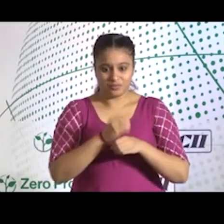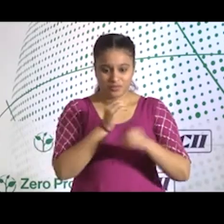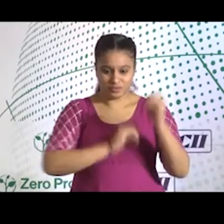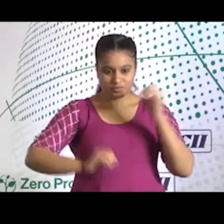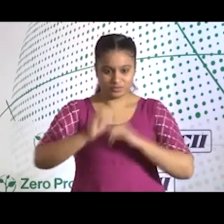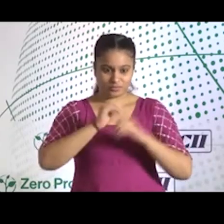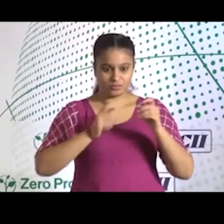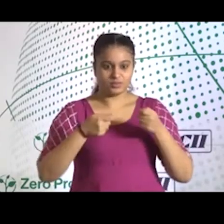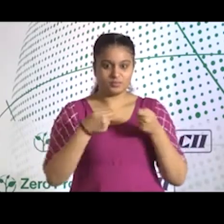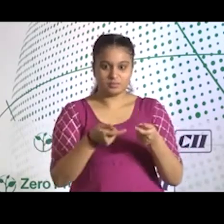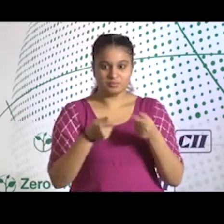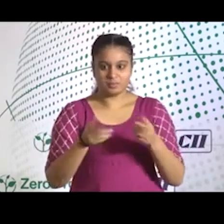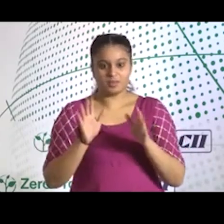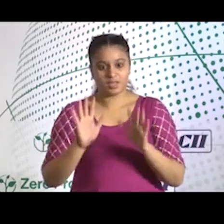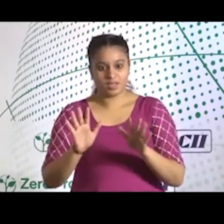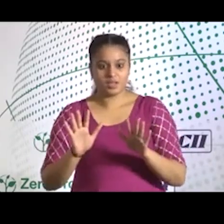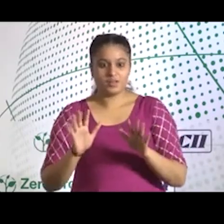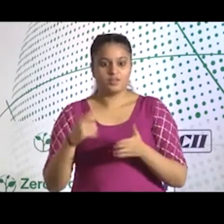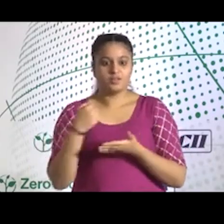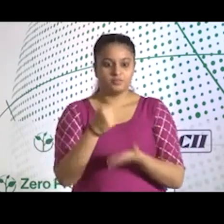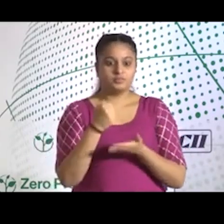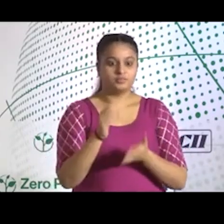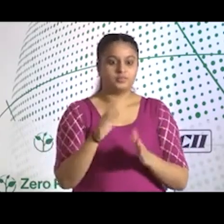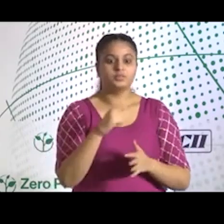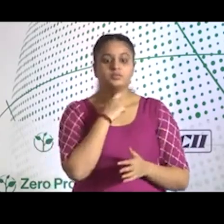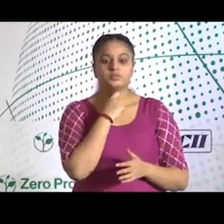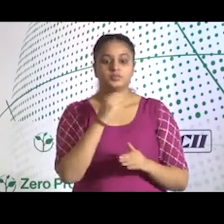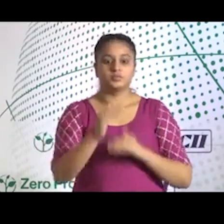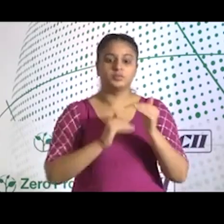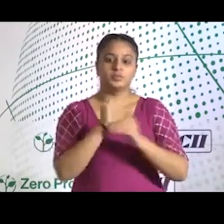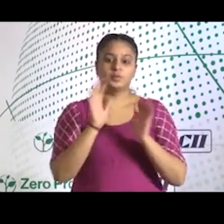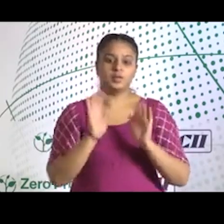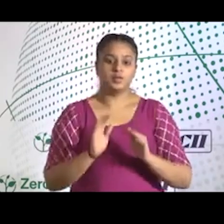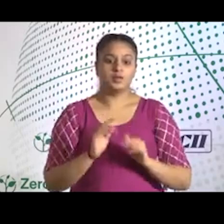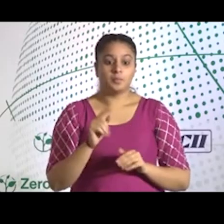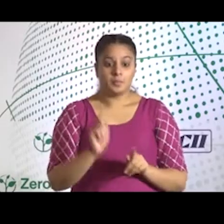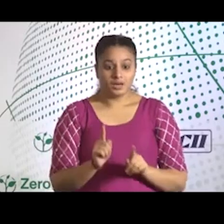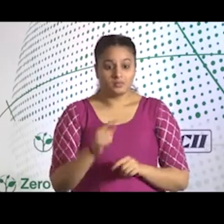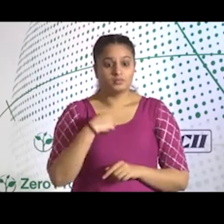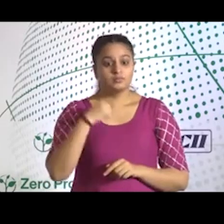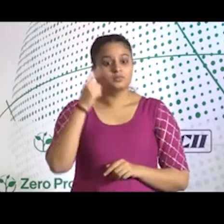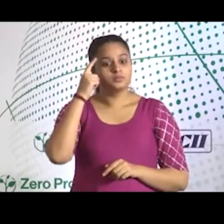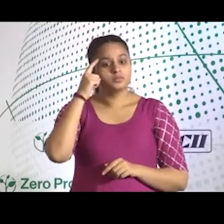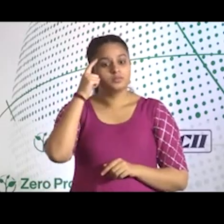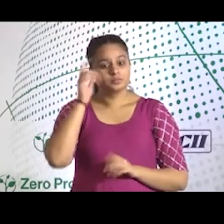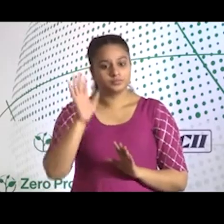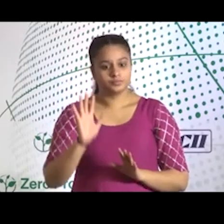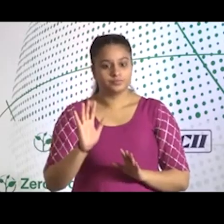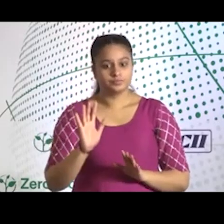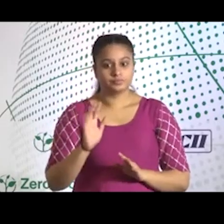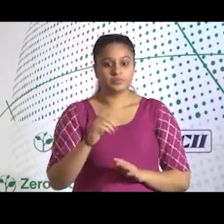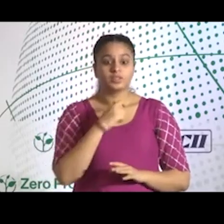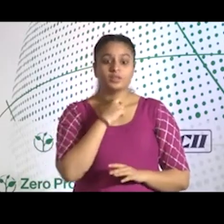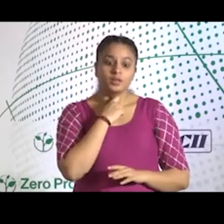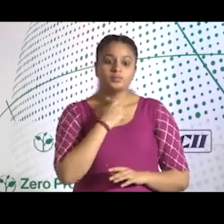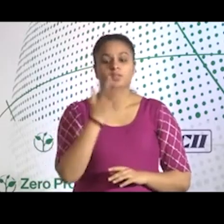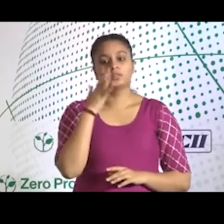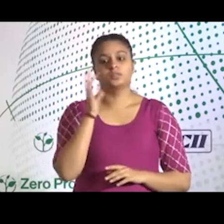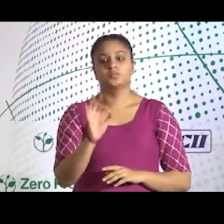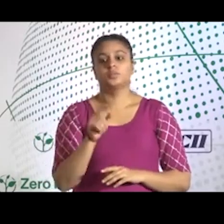to be able to make this commitment and live up to this commitment. But I think the commitment is the important thing. You know, to say,